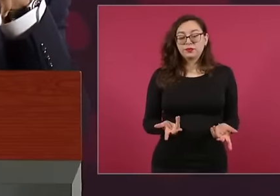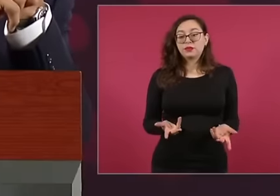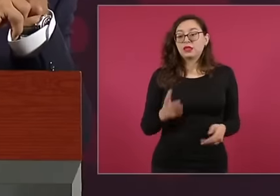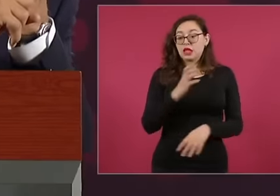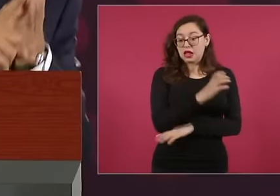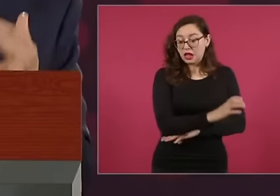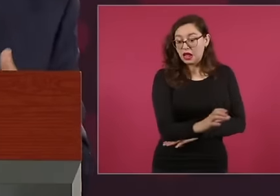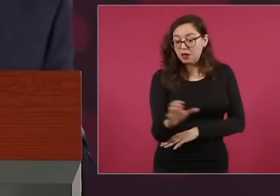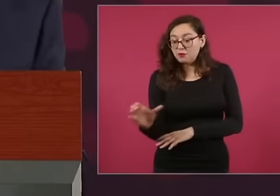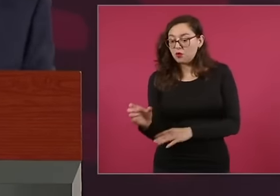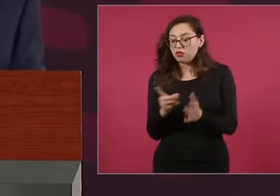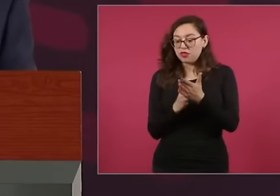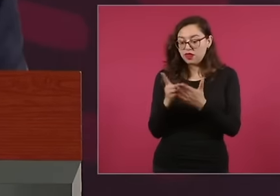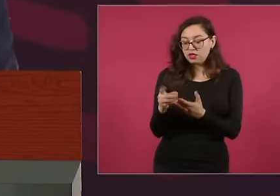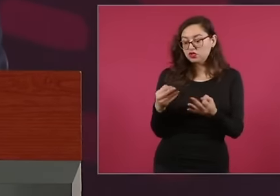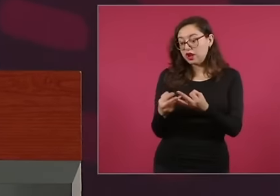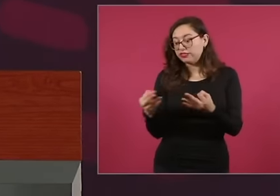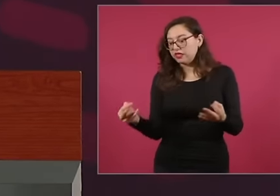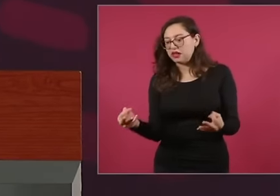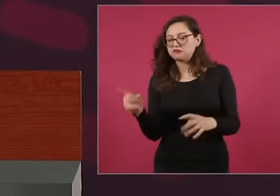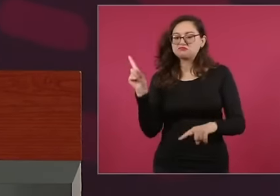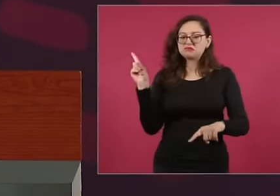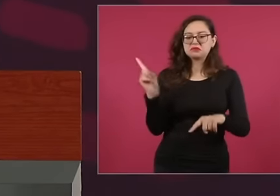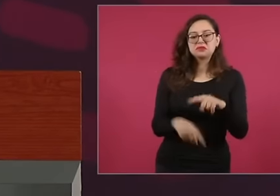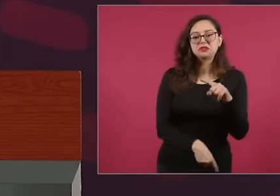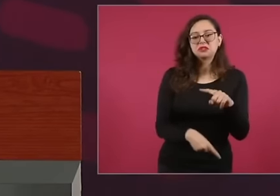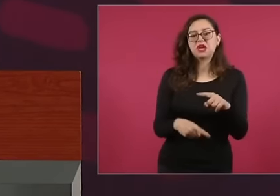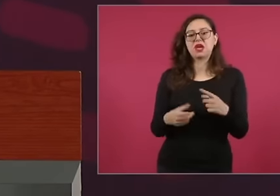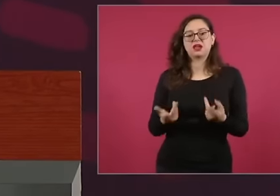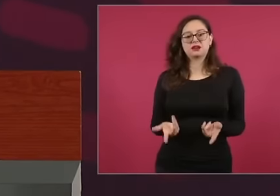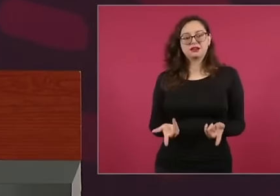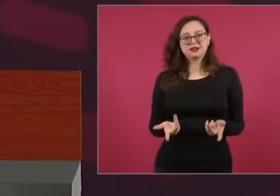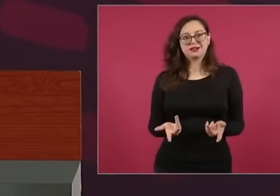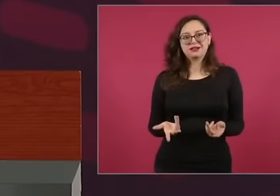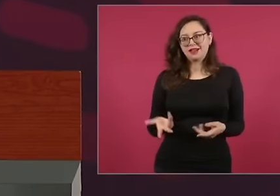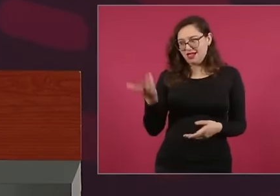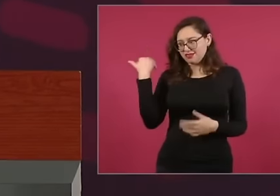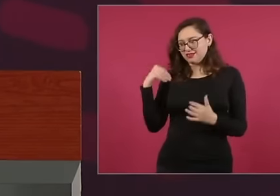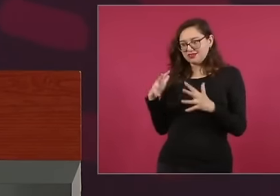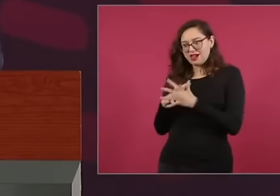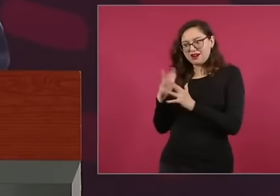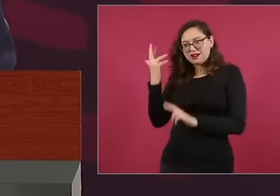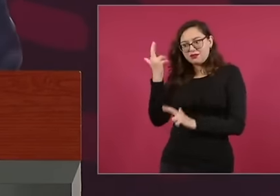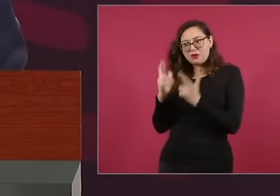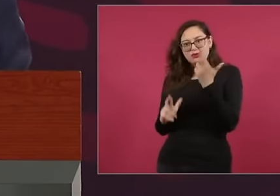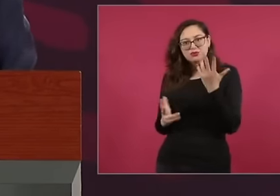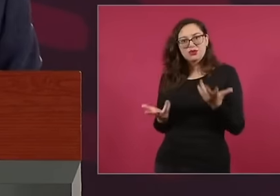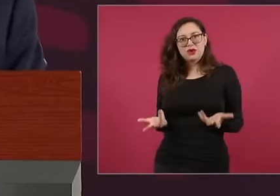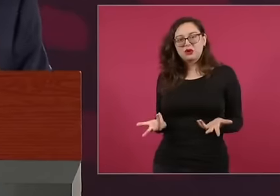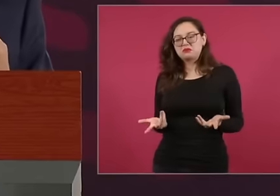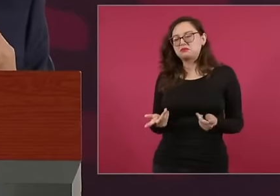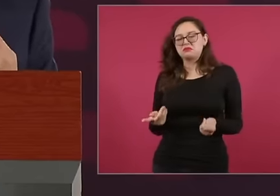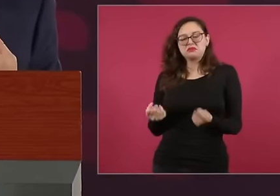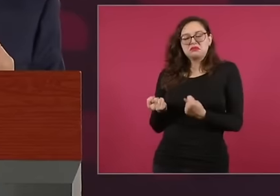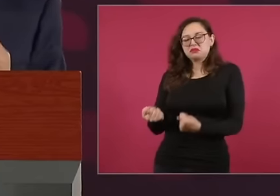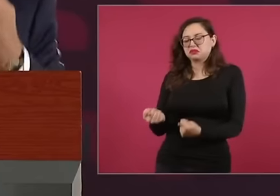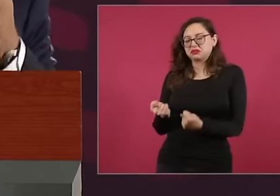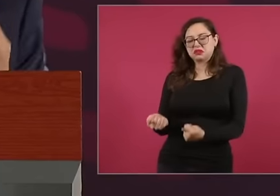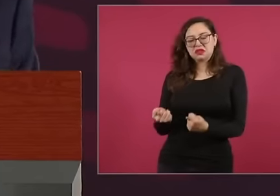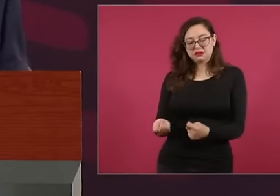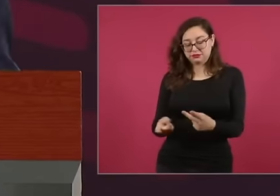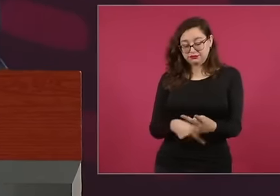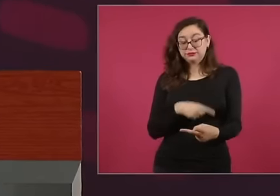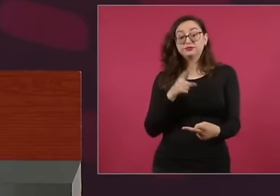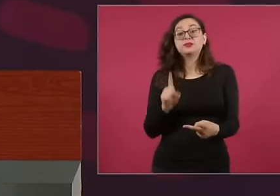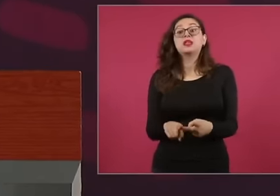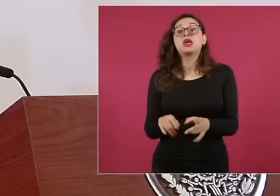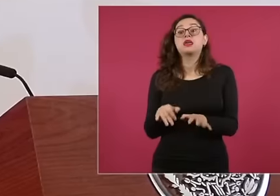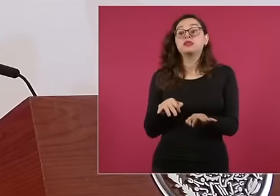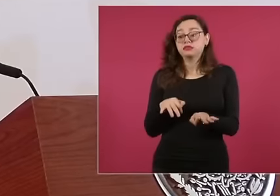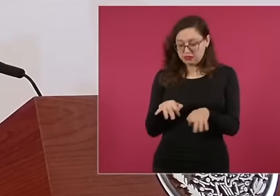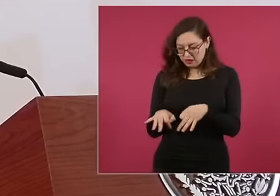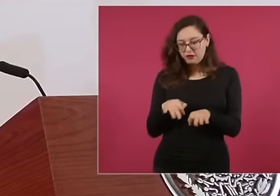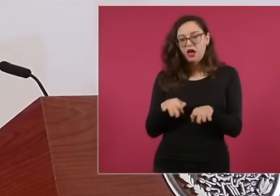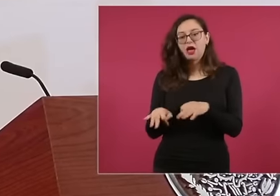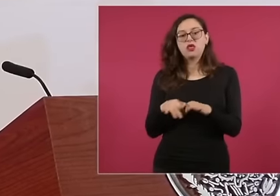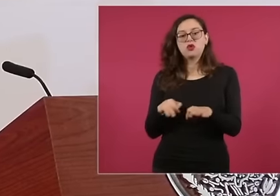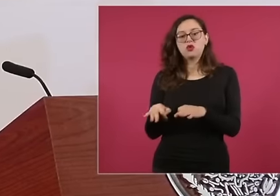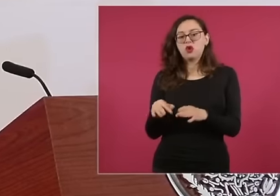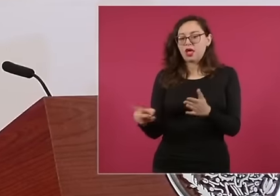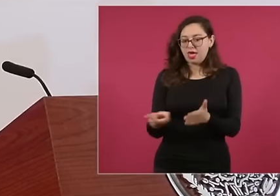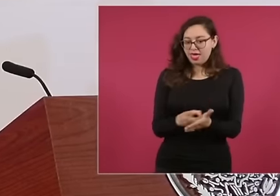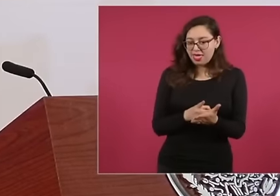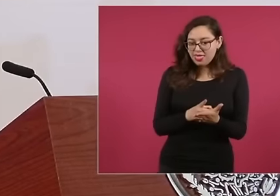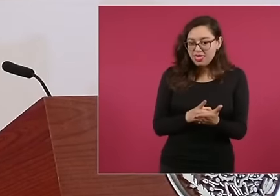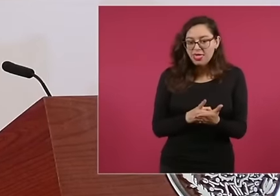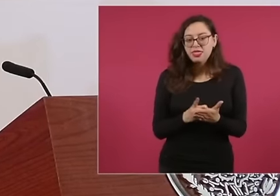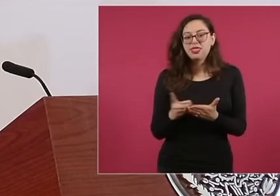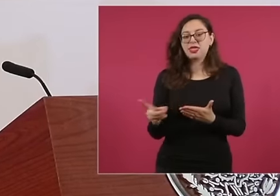land for which they fought in the revolution, they took away the workers' right to a